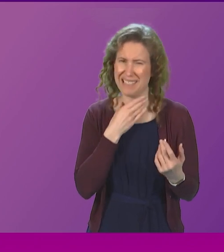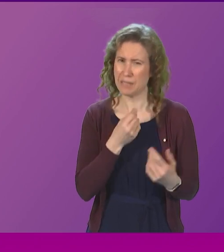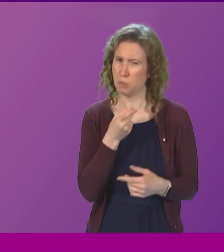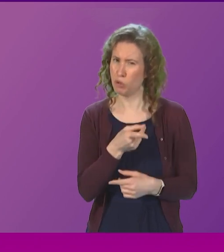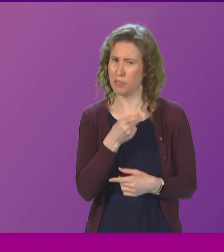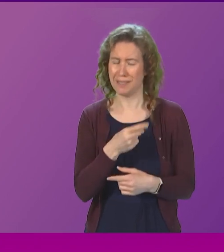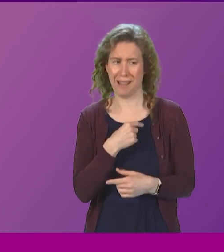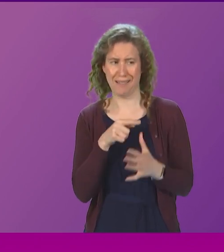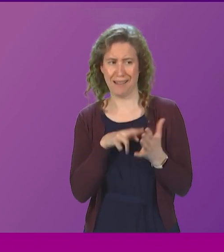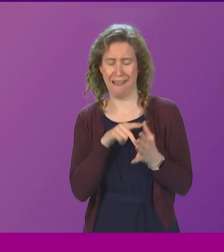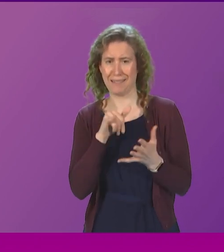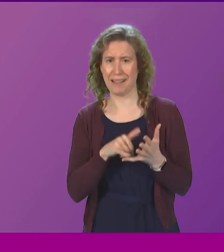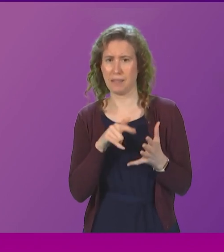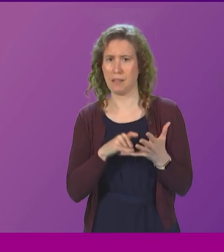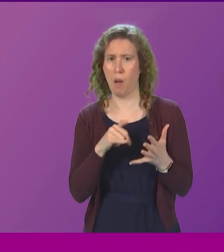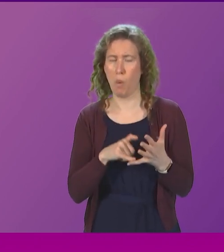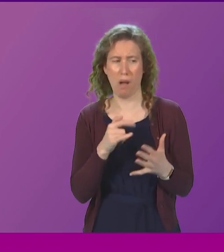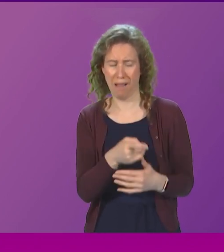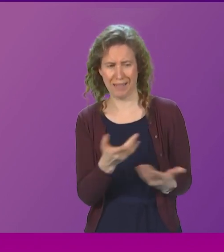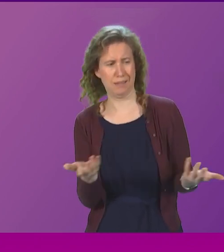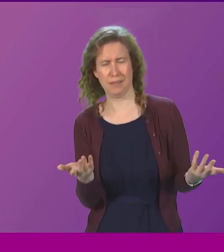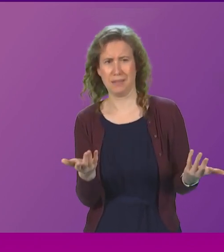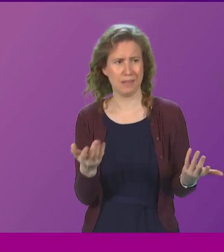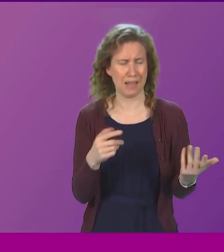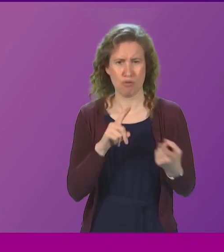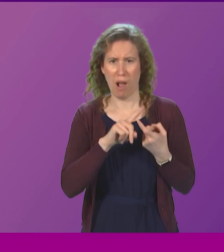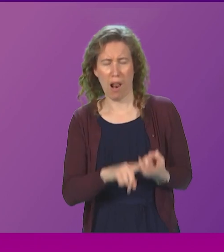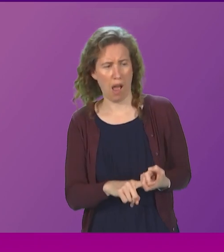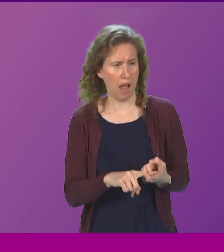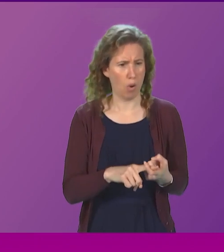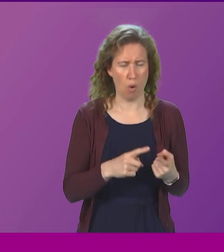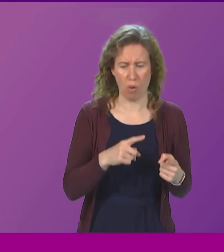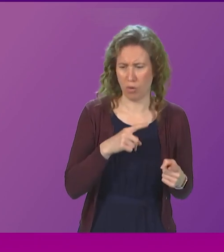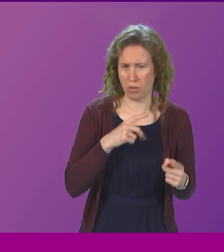Anas Sarwar is relying on insinuation, on trying to throw as much mud as he possibly